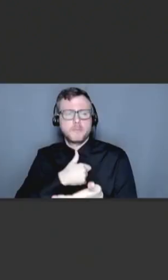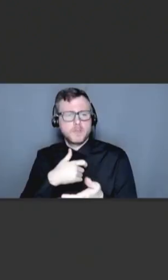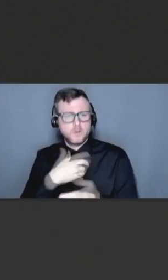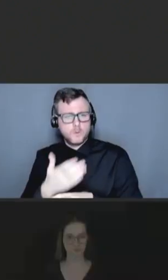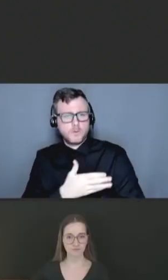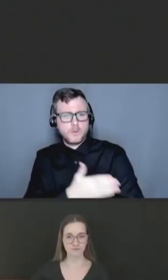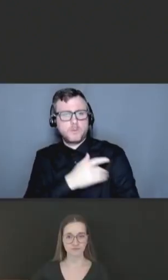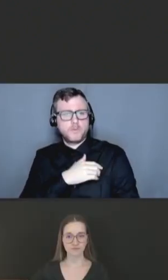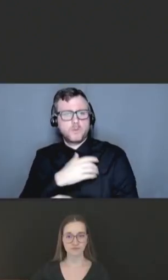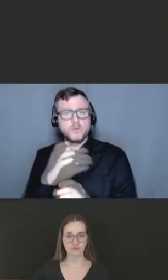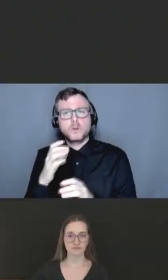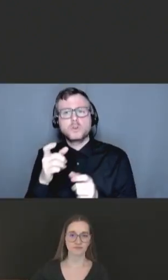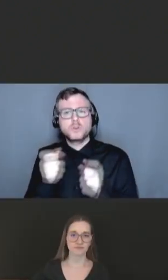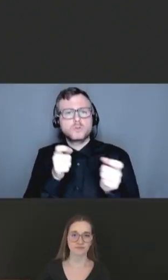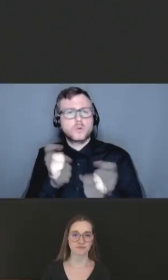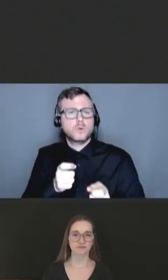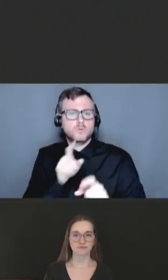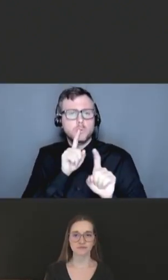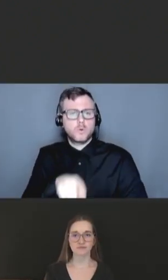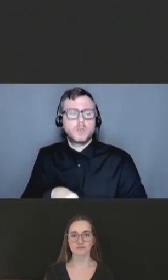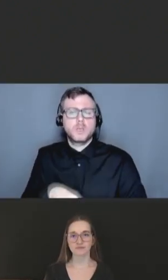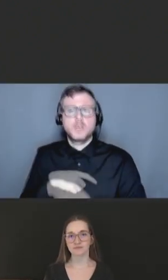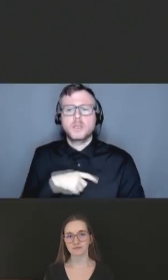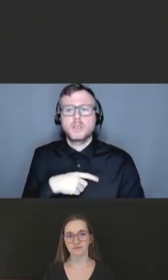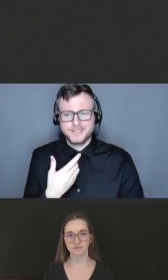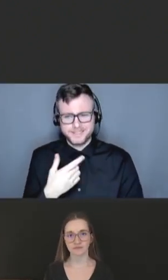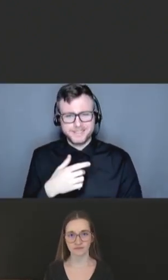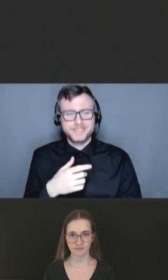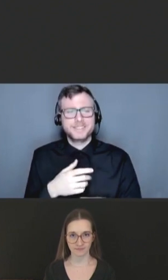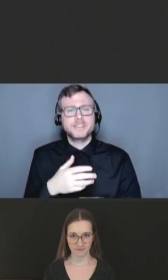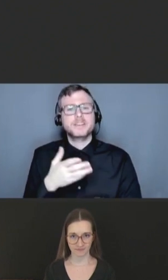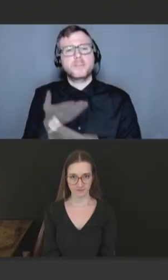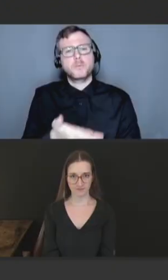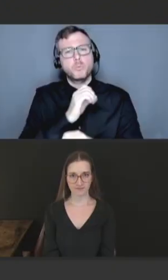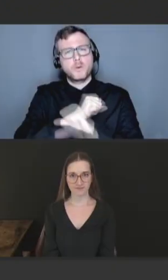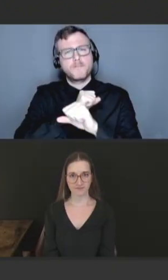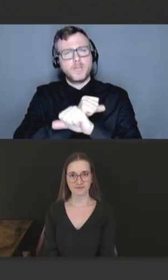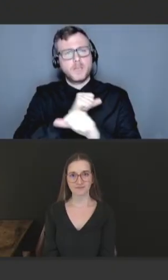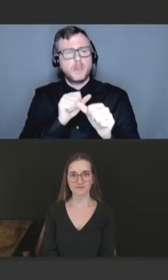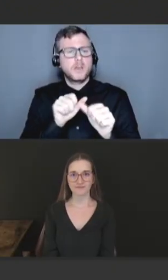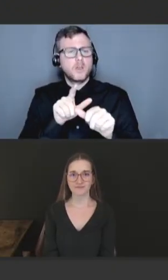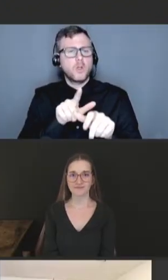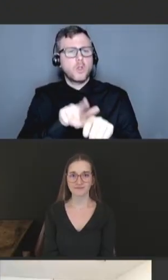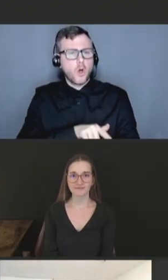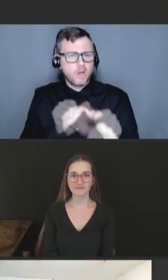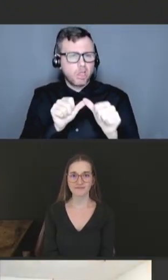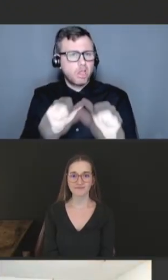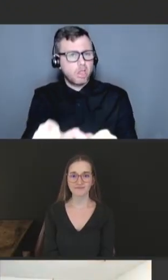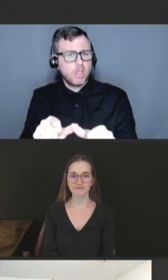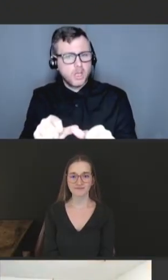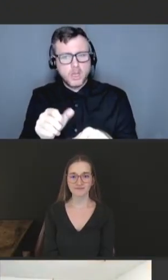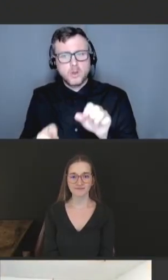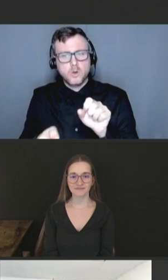Our next panel is Preventing Long COVID: The Science on Vaccines So Far. Our panelists are